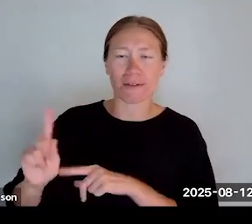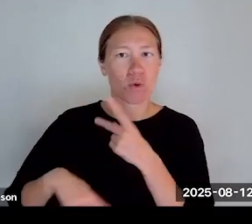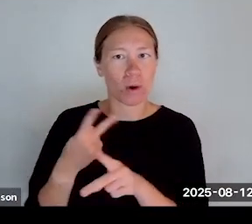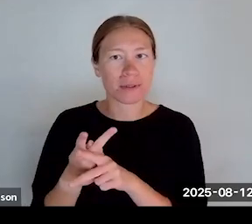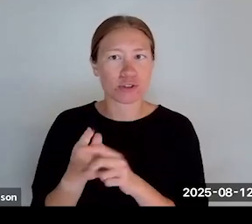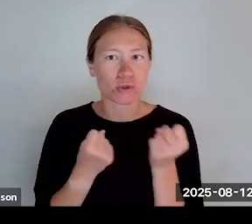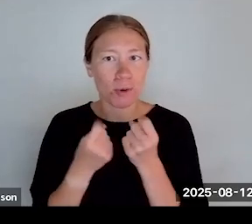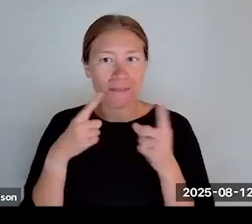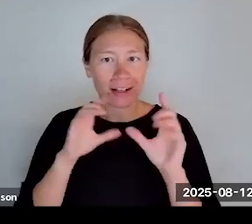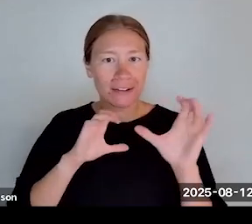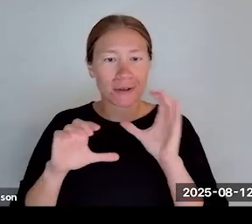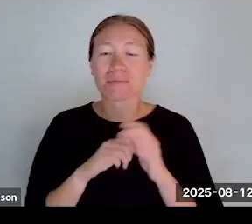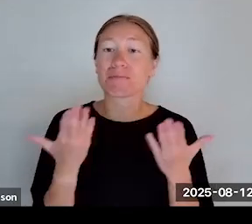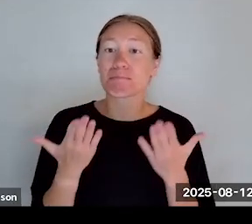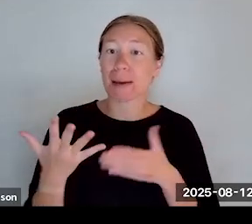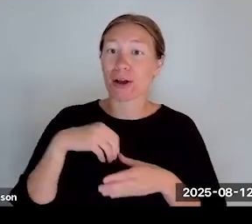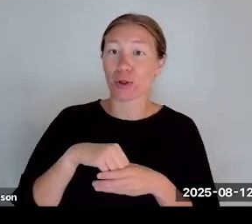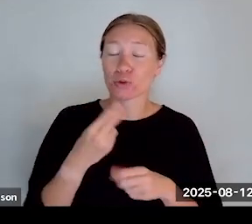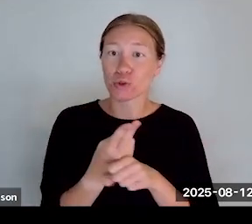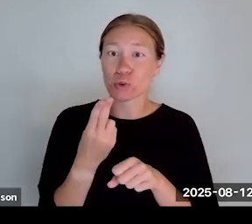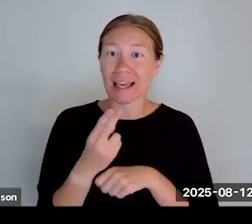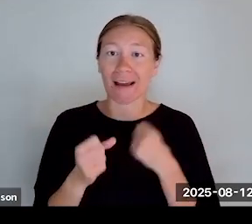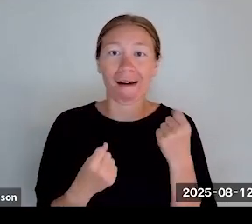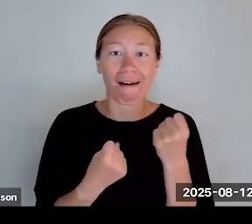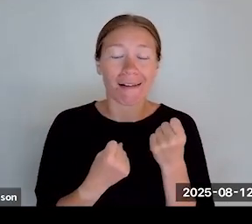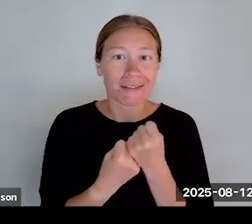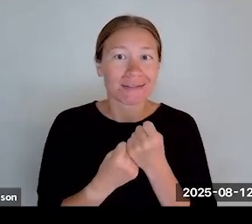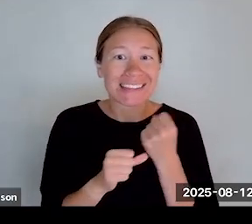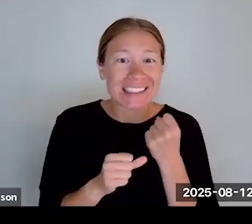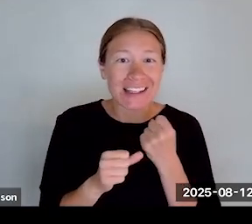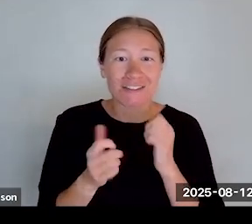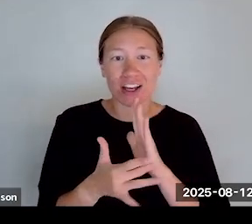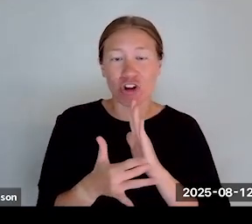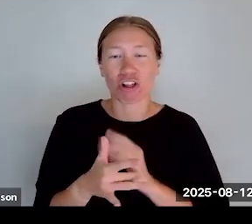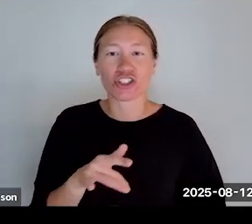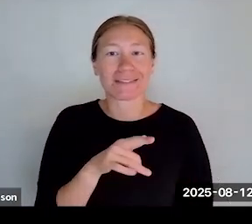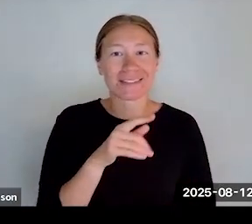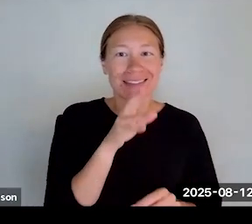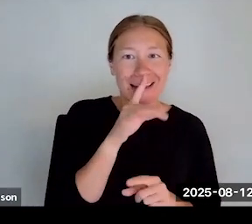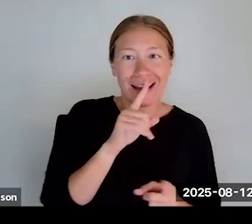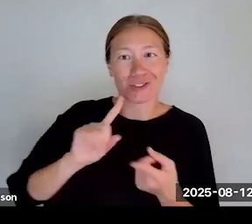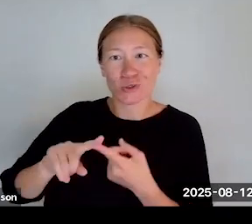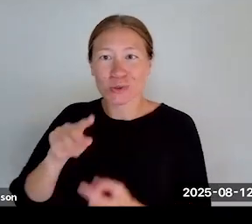These may include the use of assistive technology, text to speech software programs, interpreters,